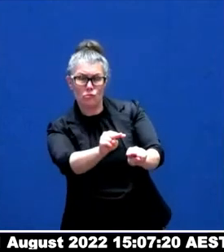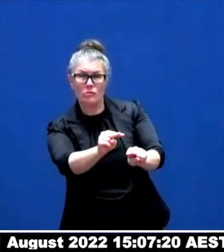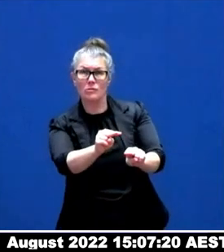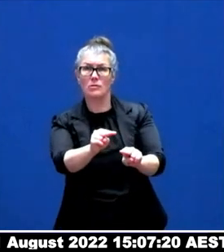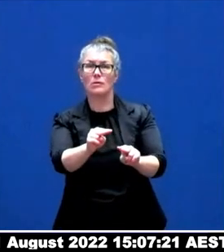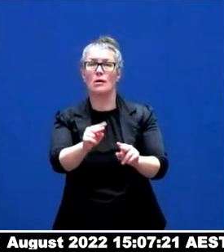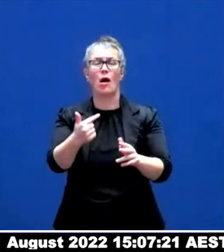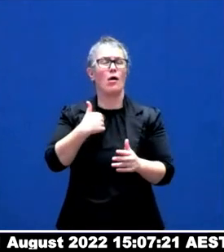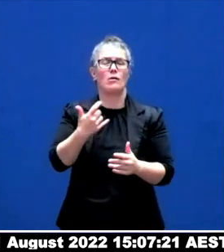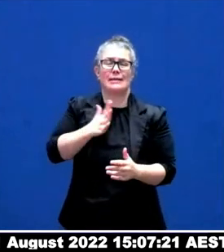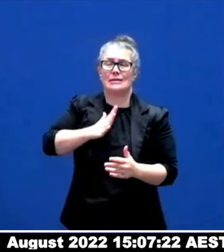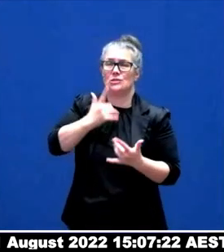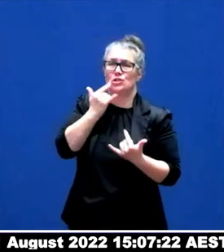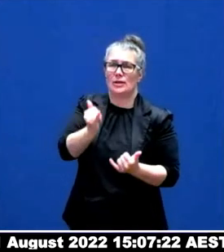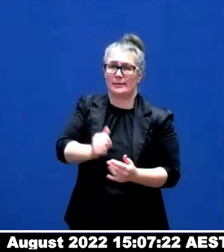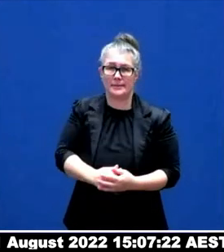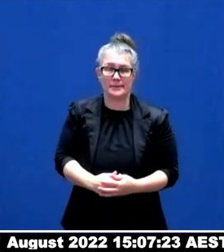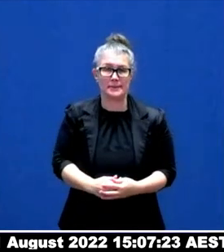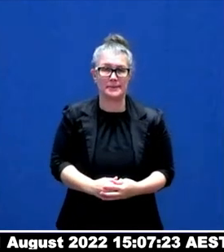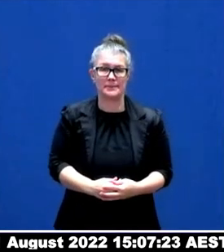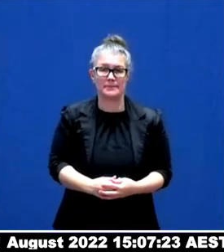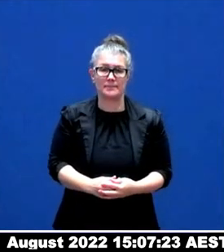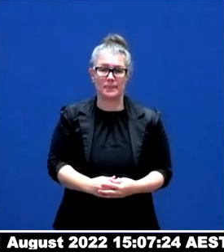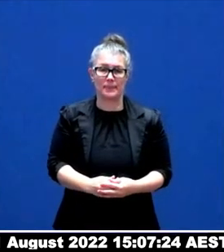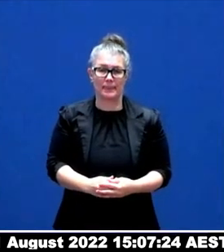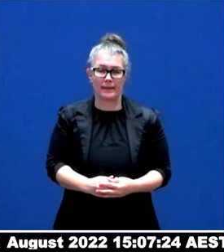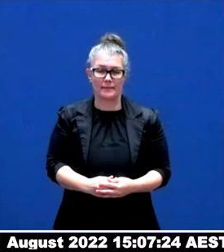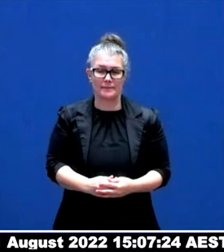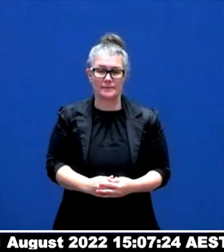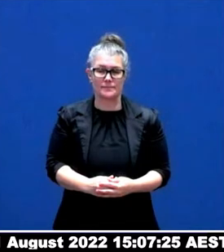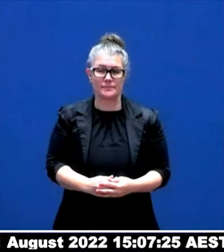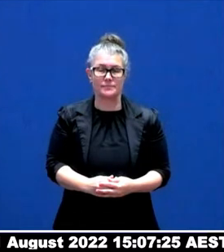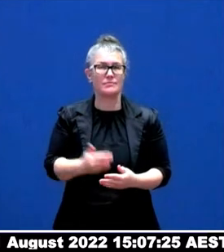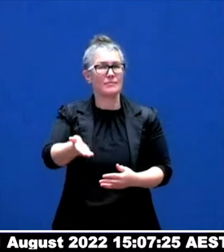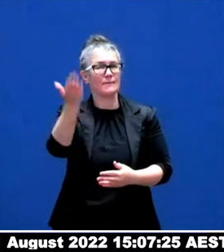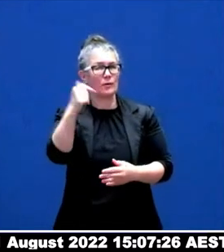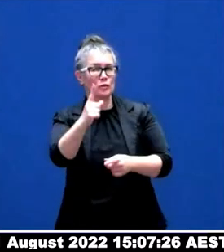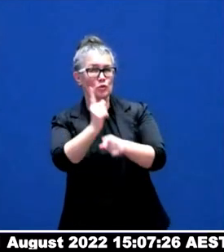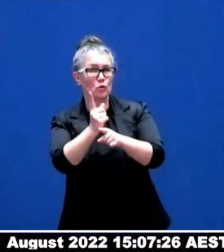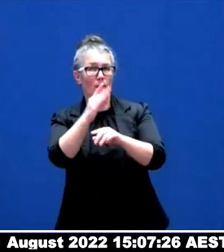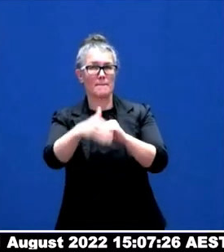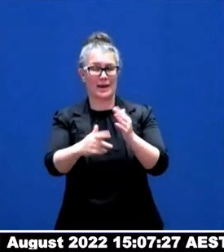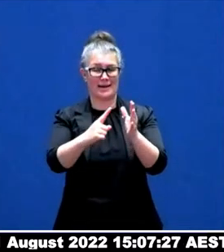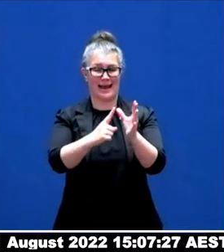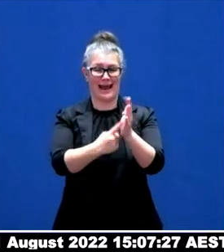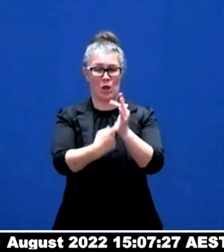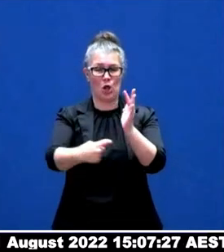Now, you spoke a little while ago about an alert system that is put on the plan